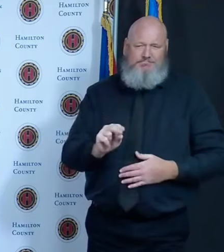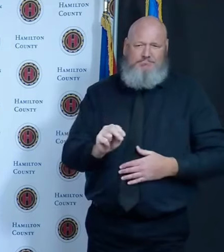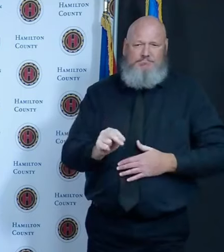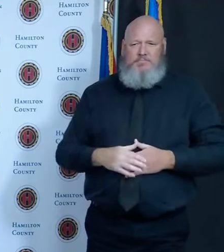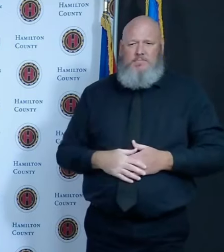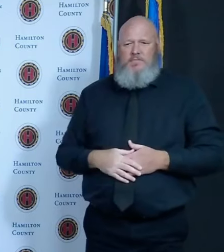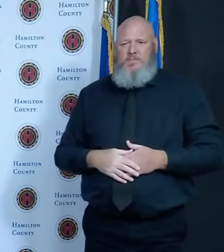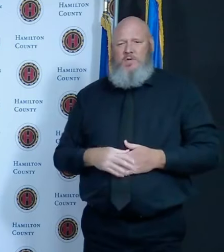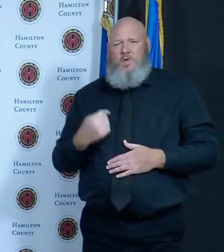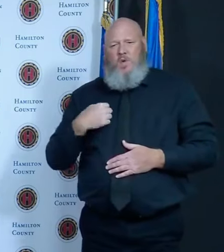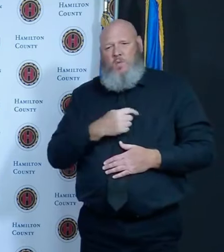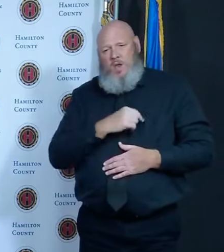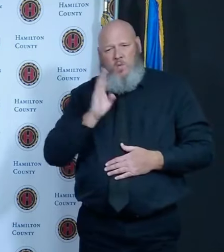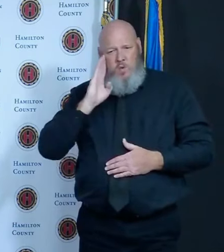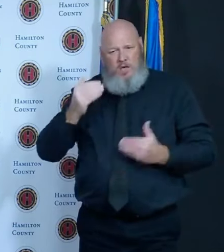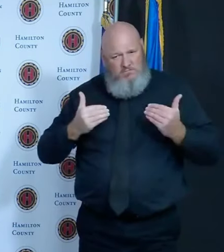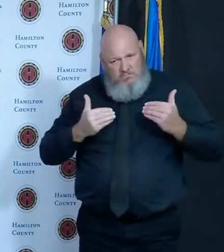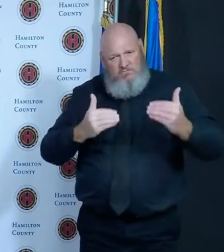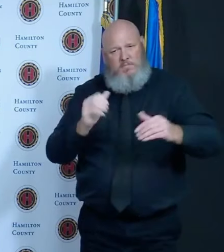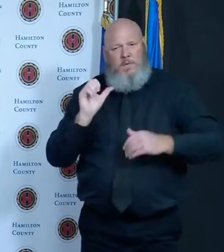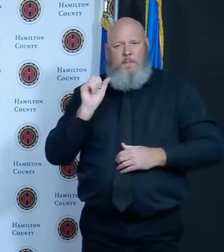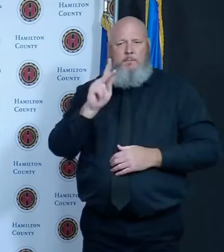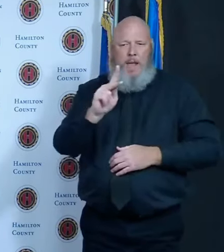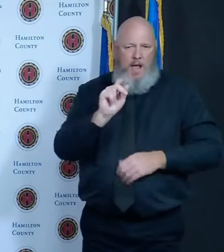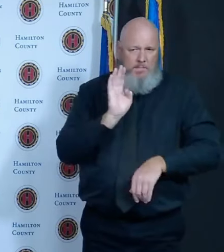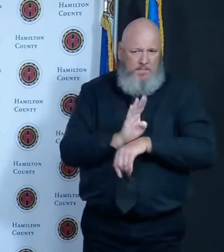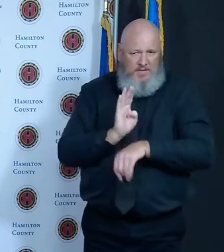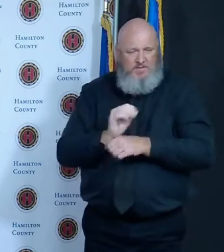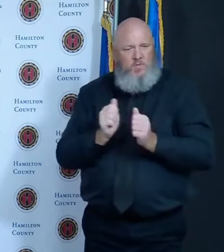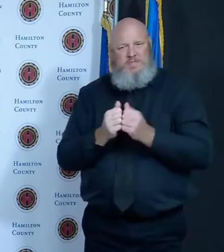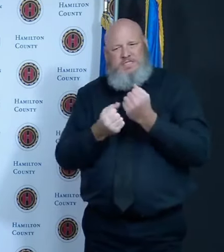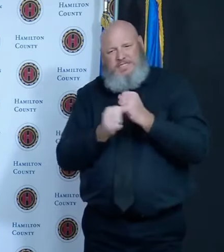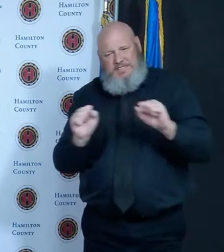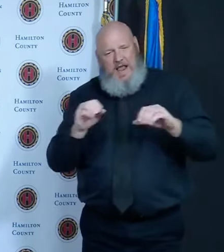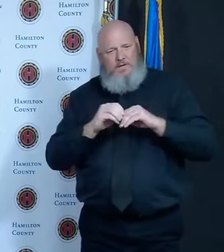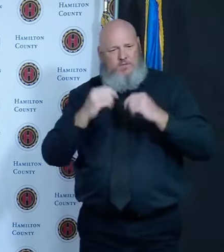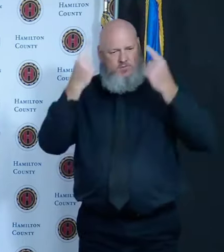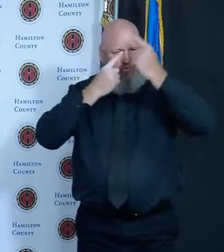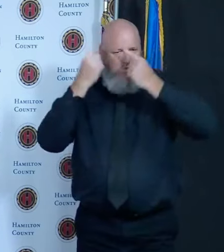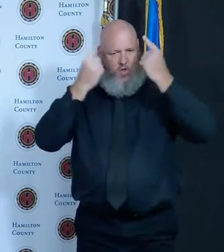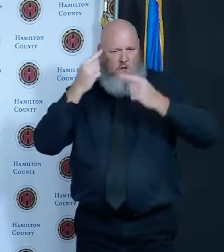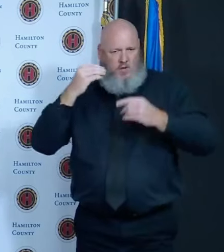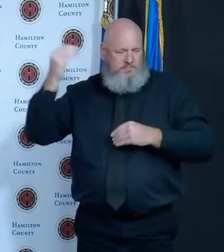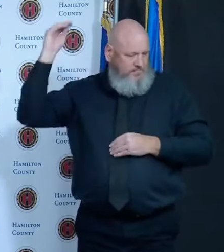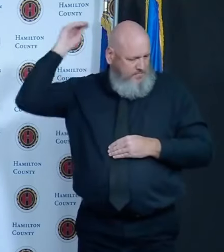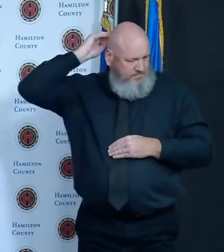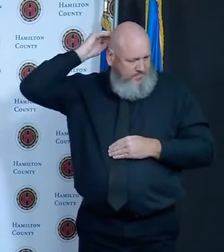as well as additional work streams along with restart and I referenced this